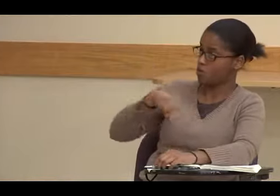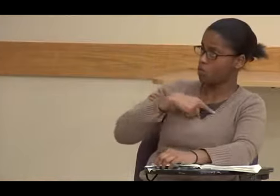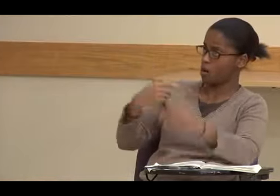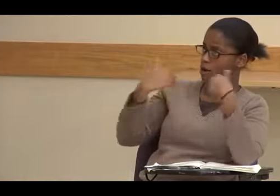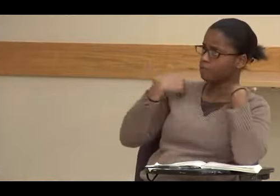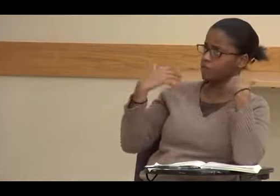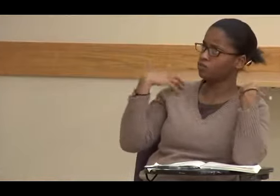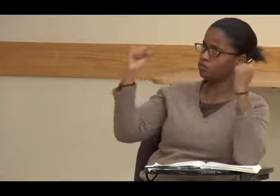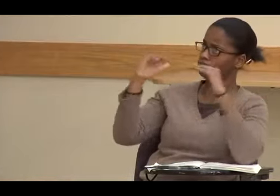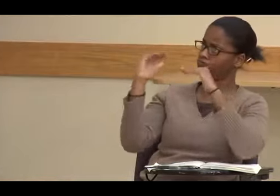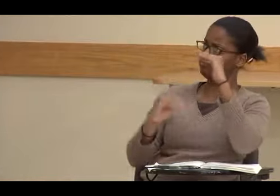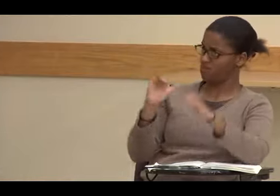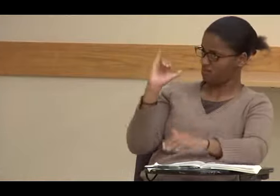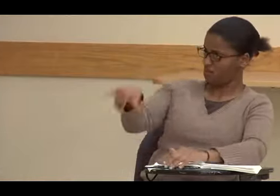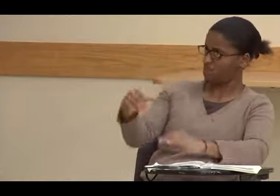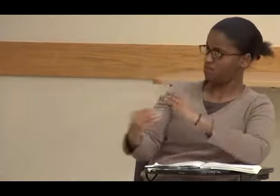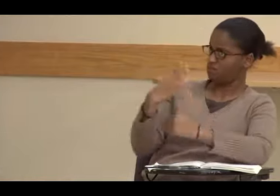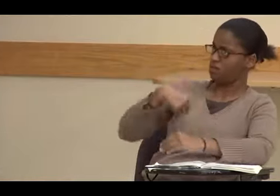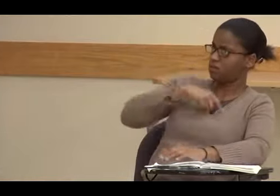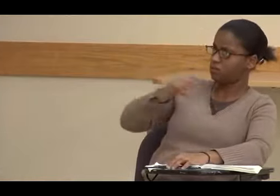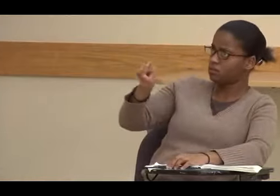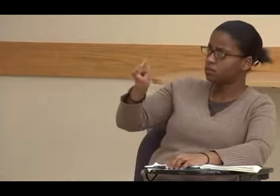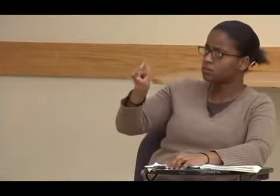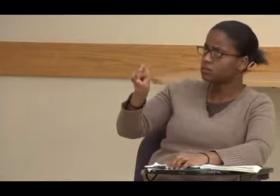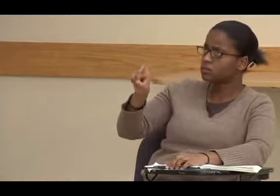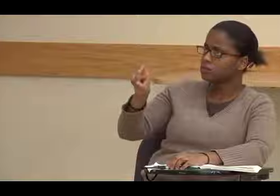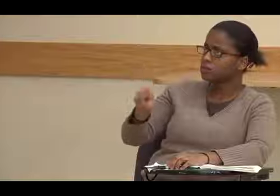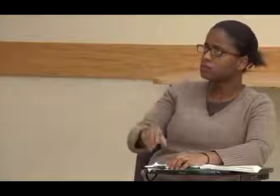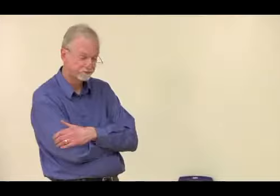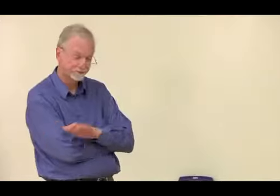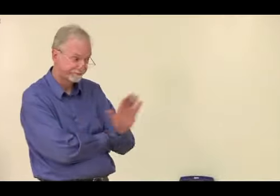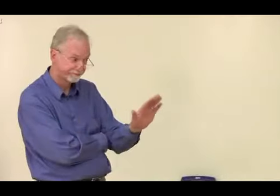Do we have health disparities that affect us?